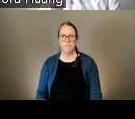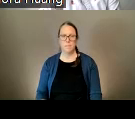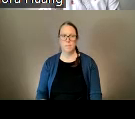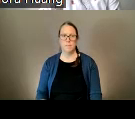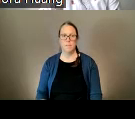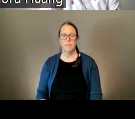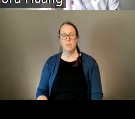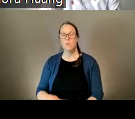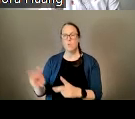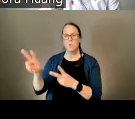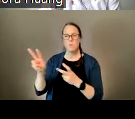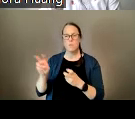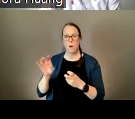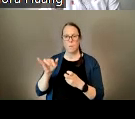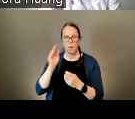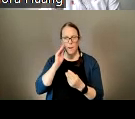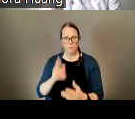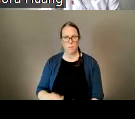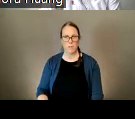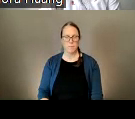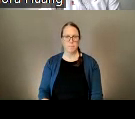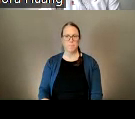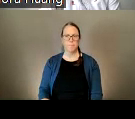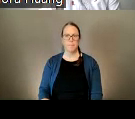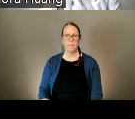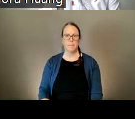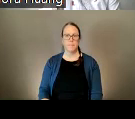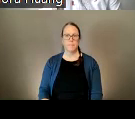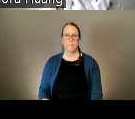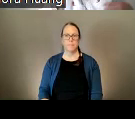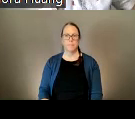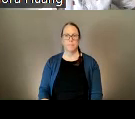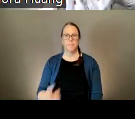to download that. And I do think this is a good idea,